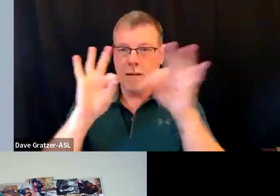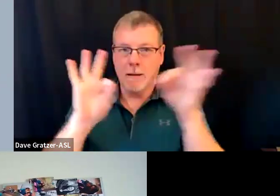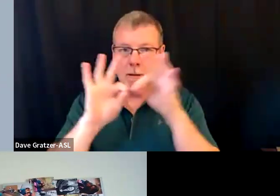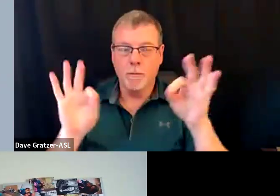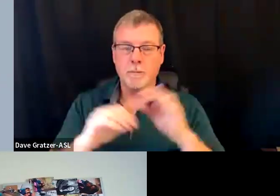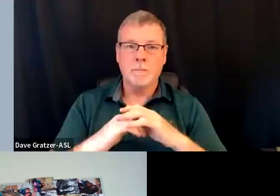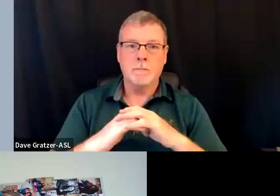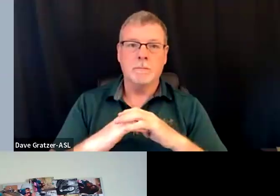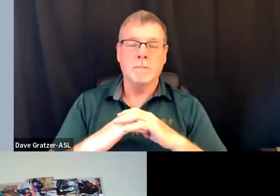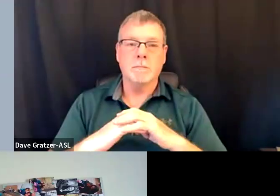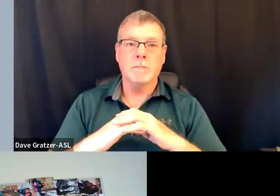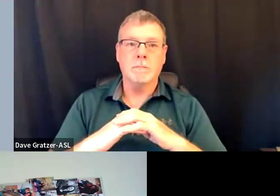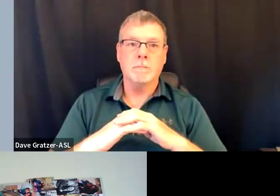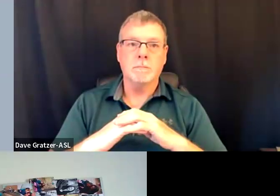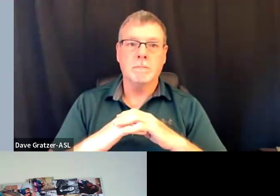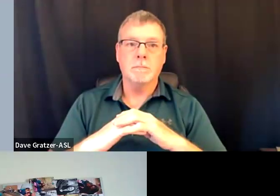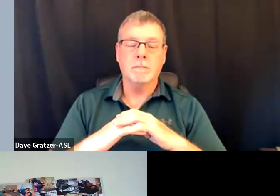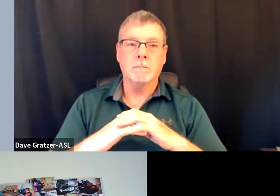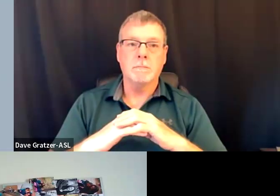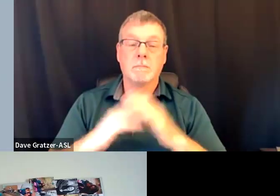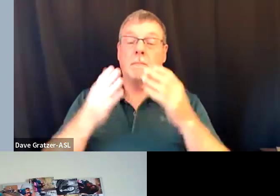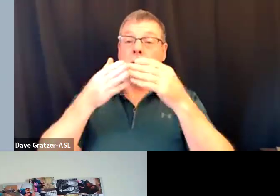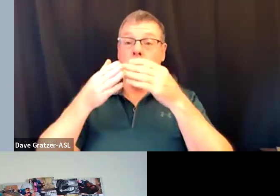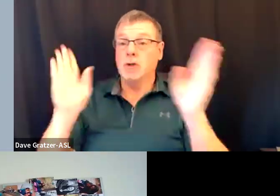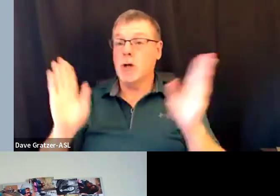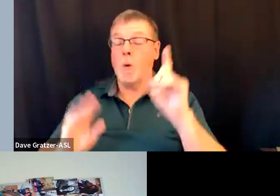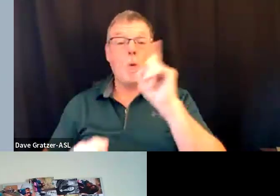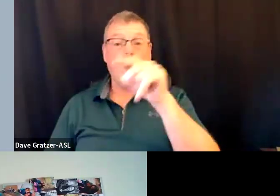I think in general, we ask like, "Where did you sleep last night?"